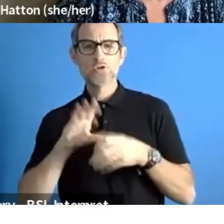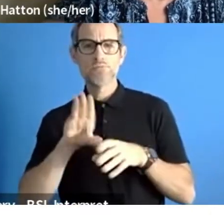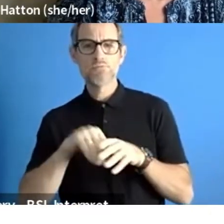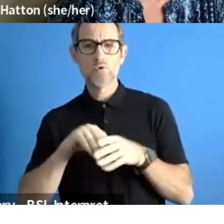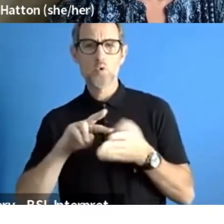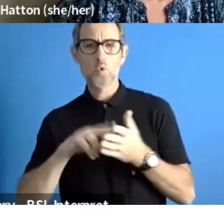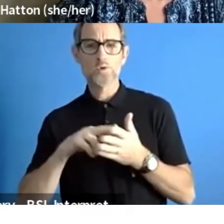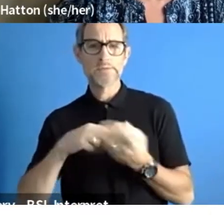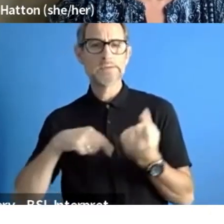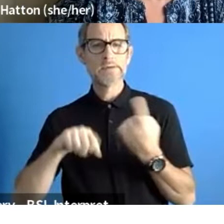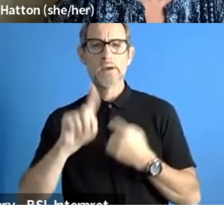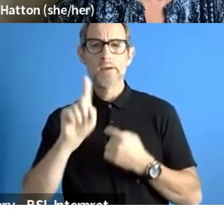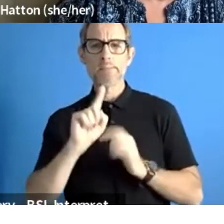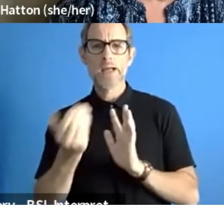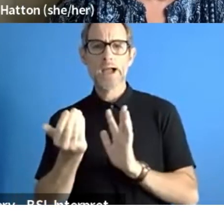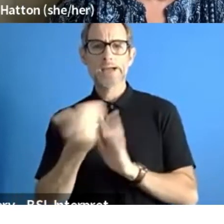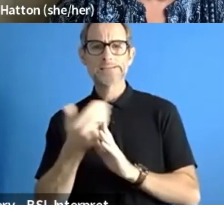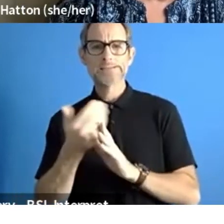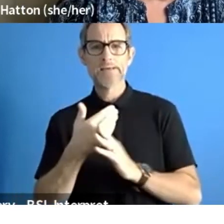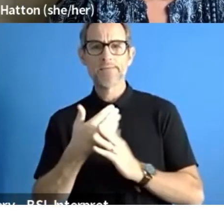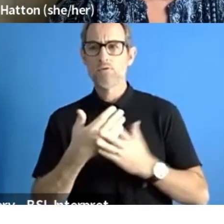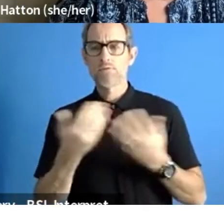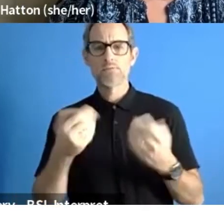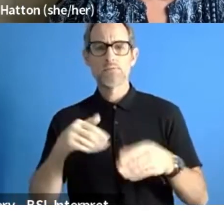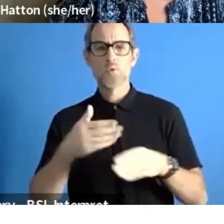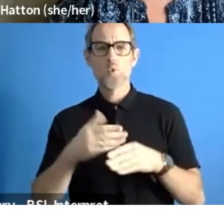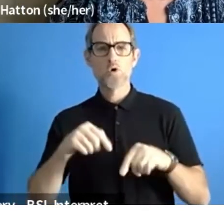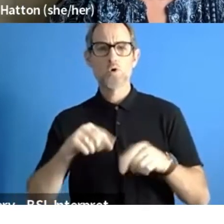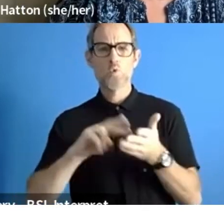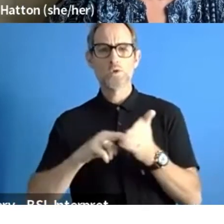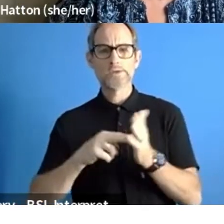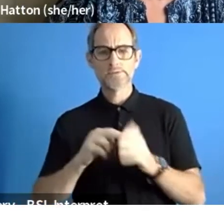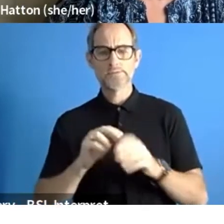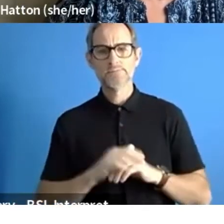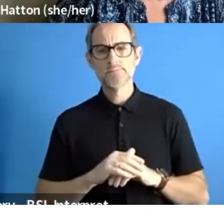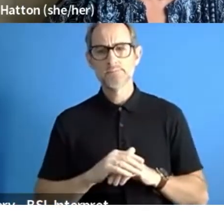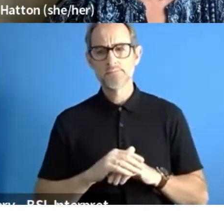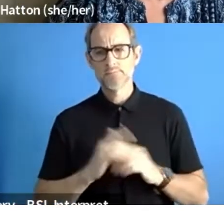everybody within the organisation and you would think in 2022 that would be